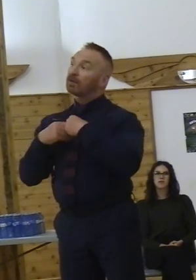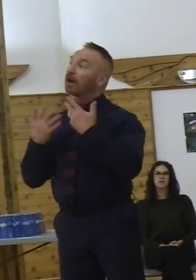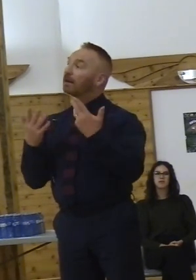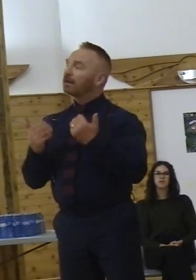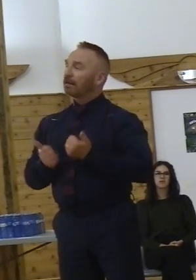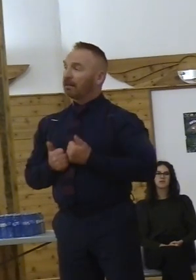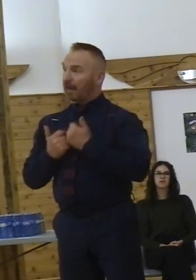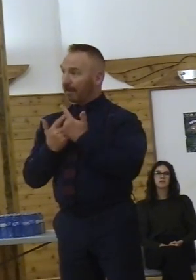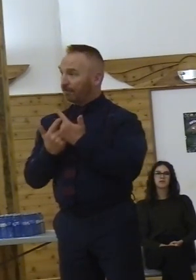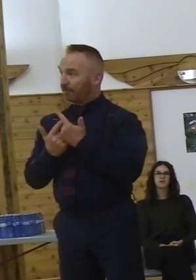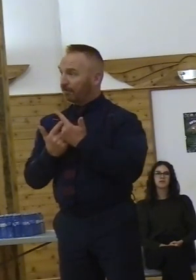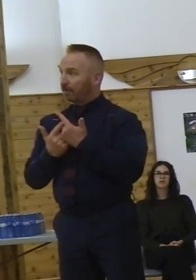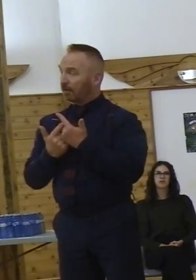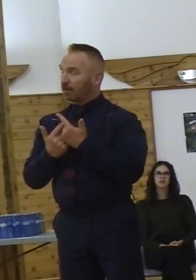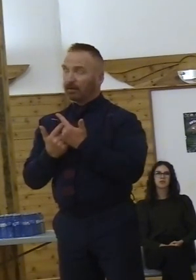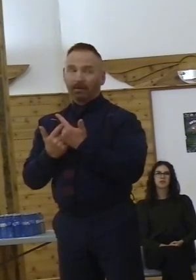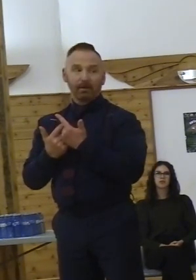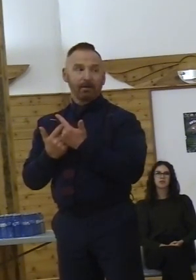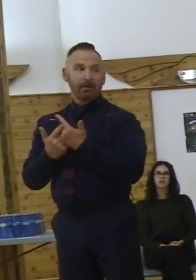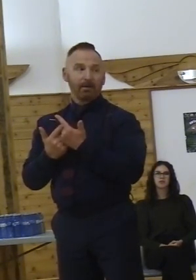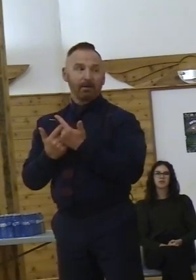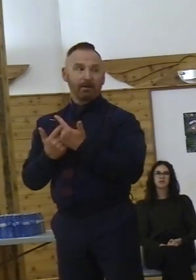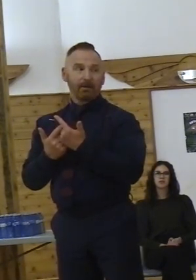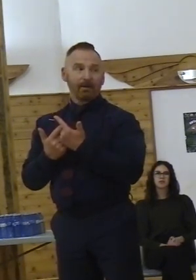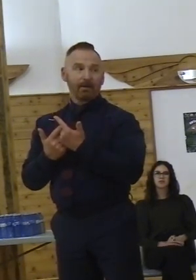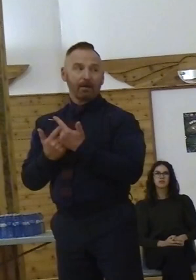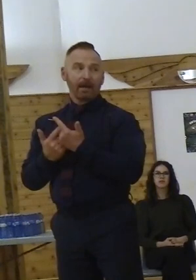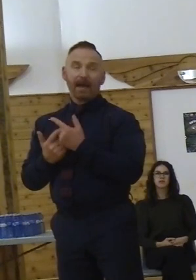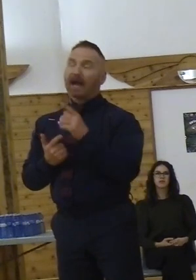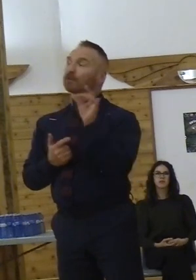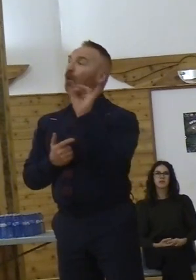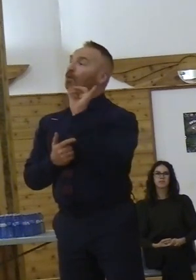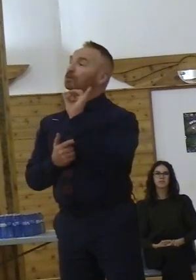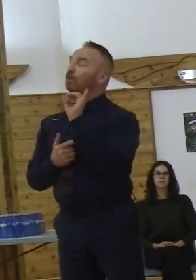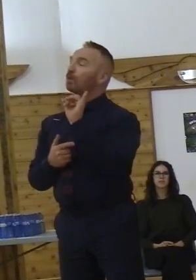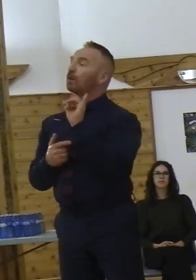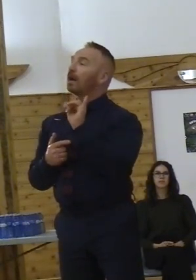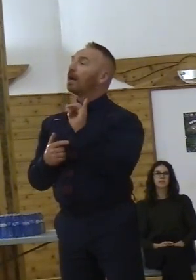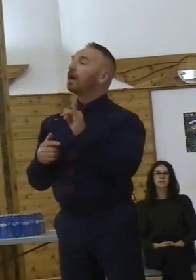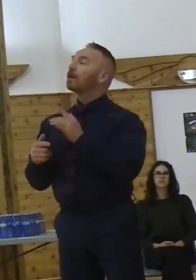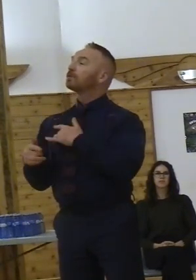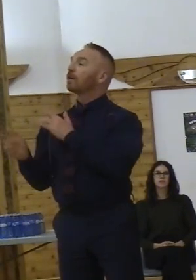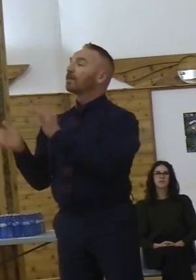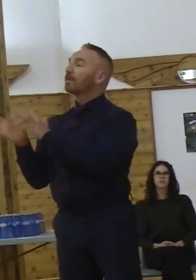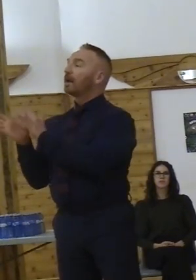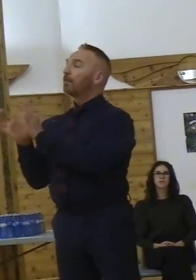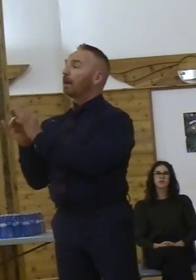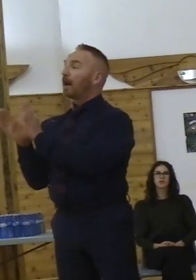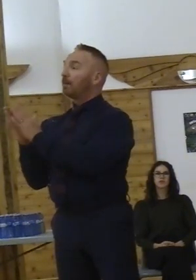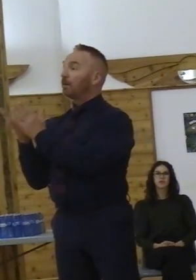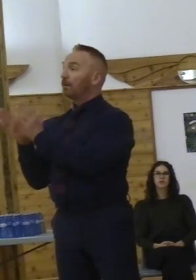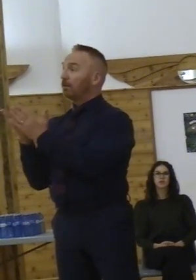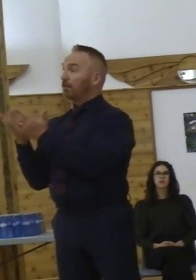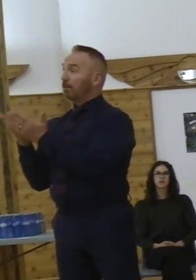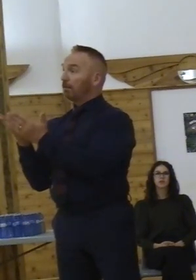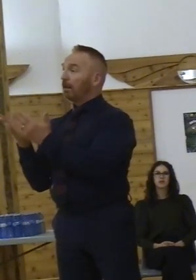And also, when it comes to the Bible, she read the Bible.